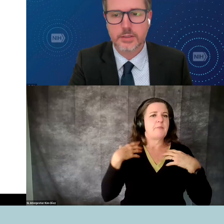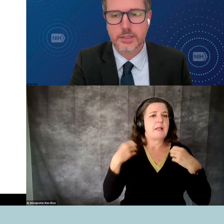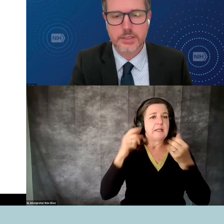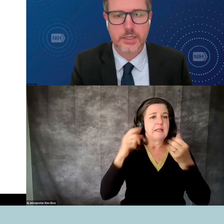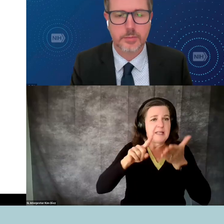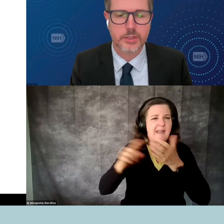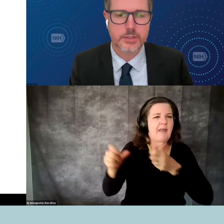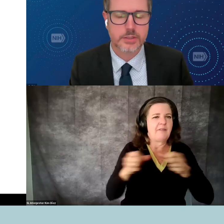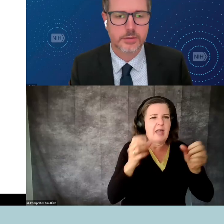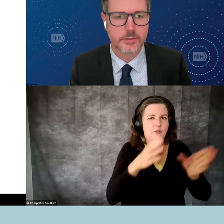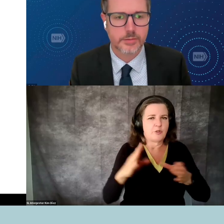Next slide, please.